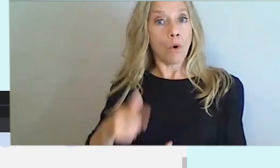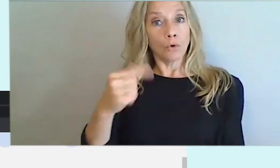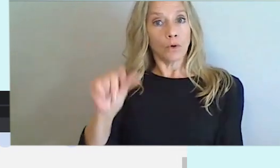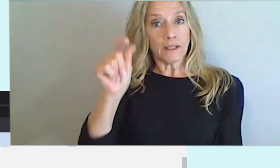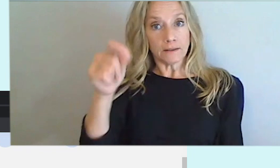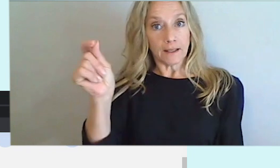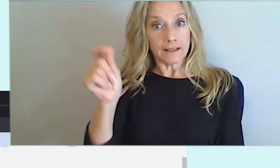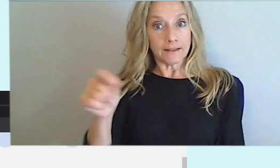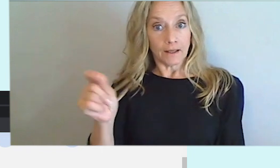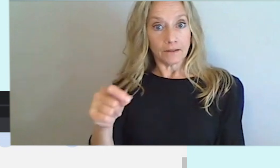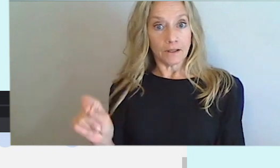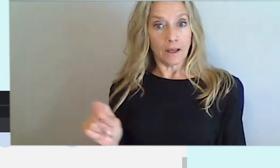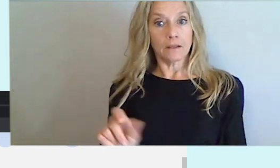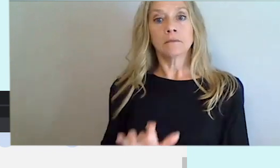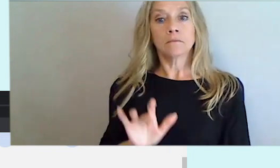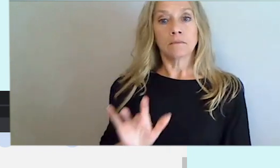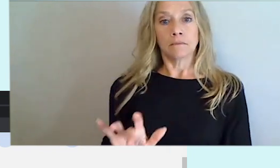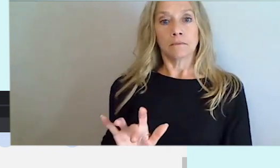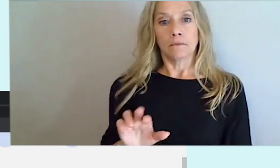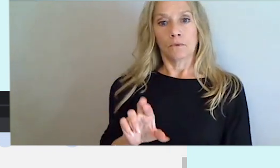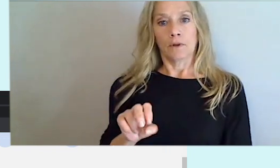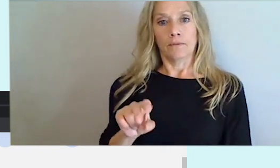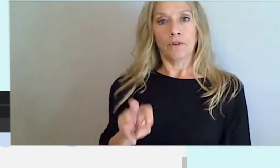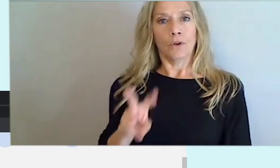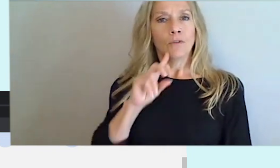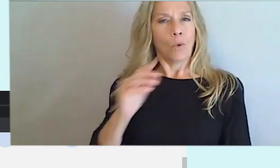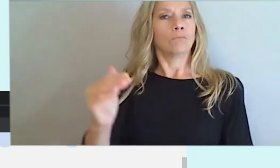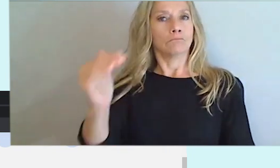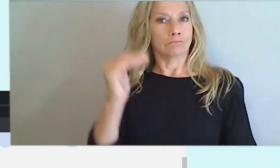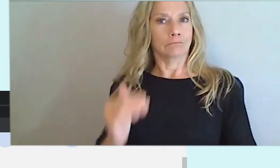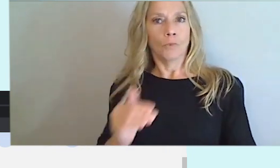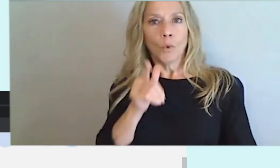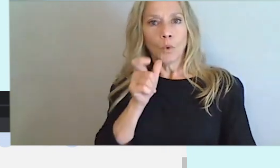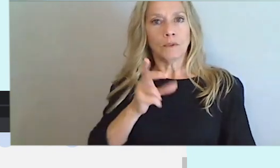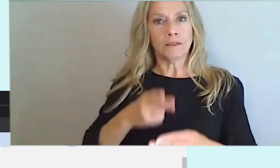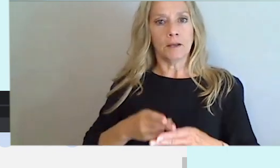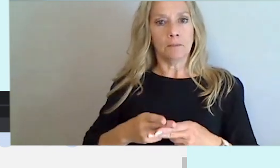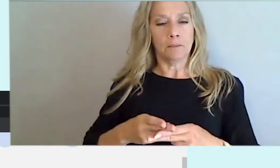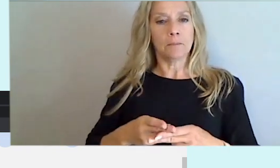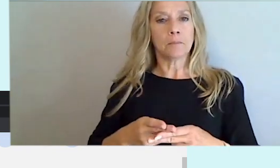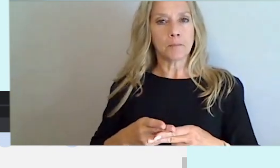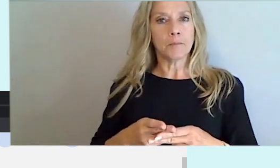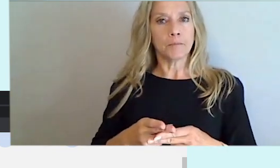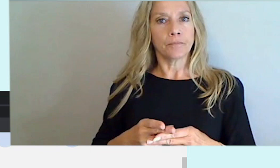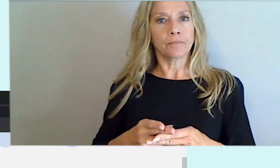for the next person in the household and the people in your home page for the next person.